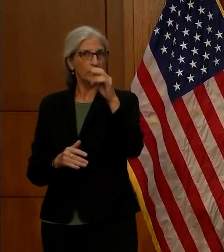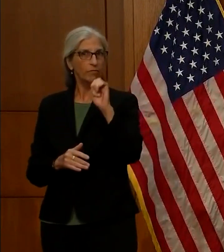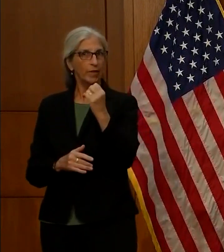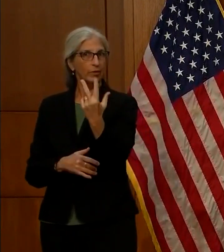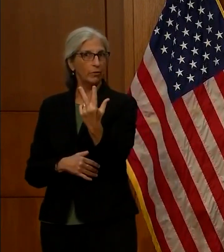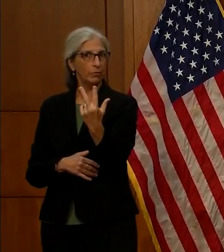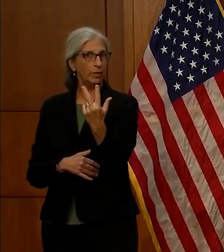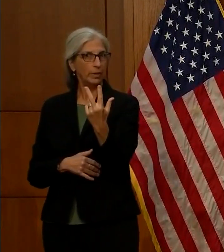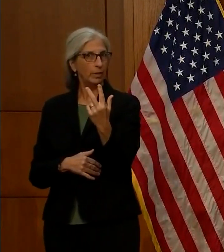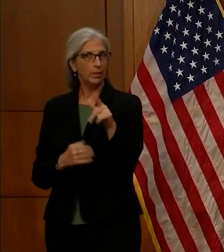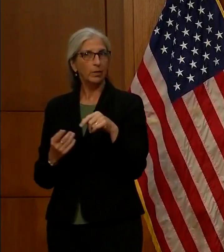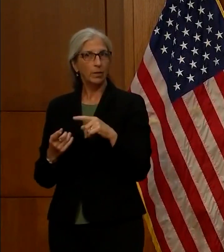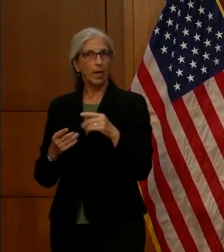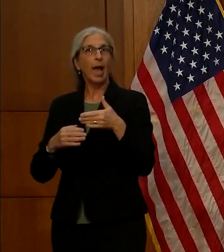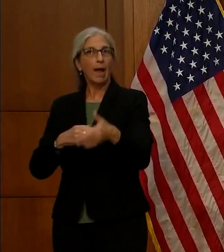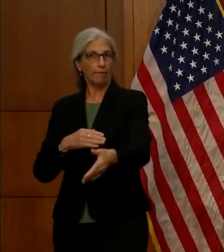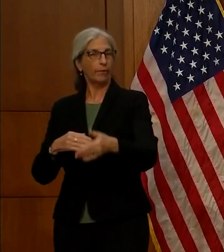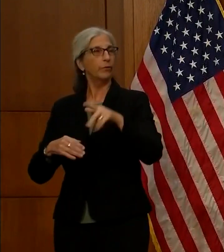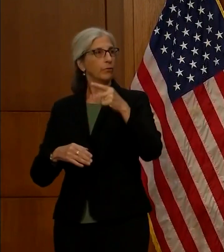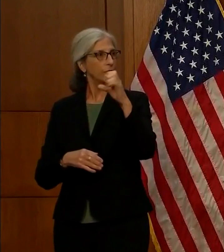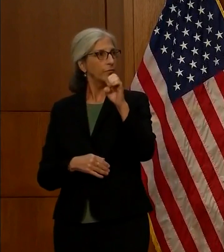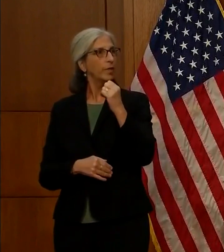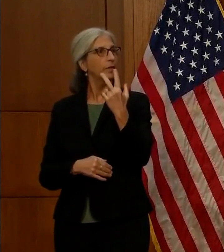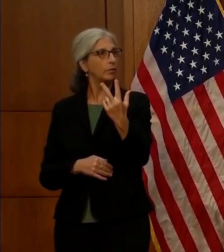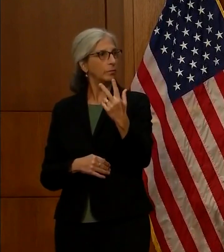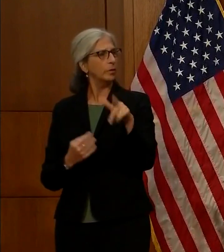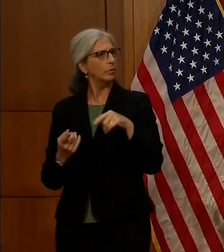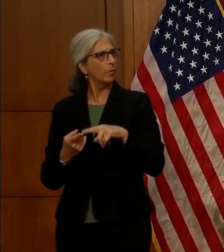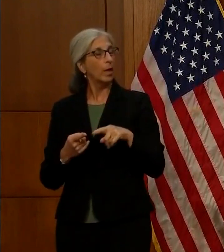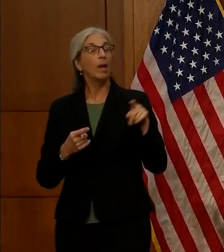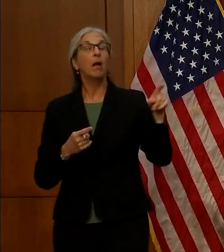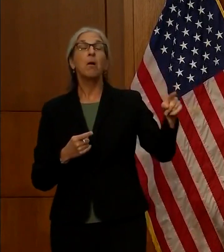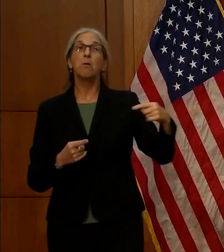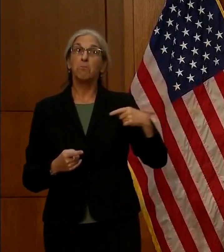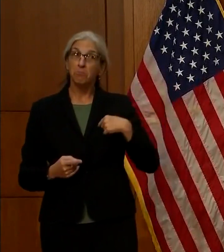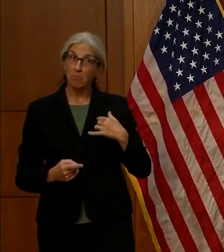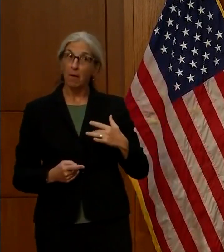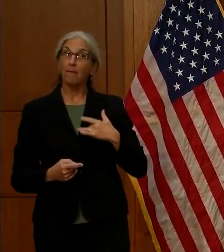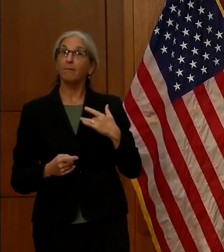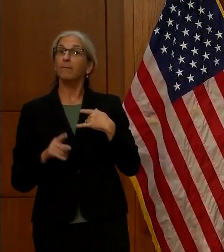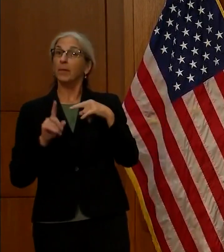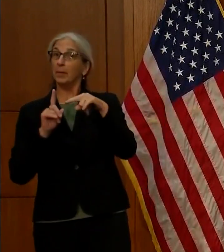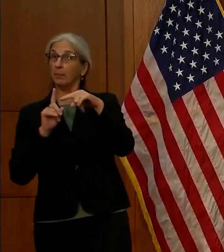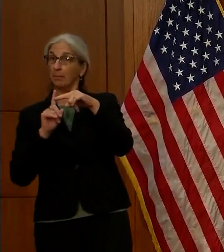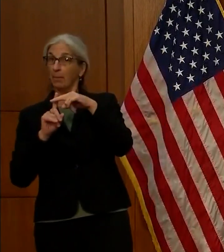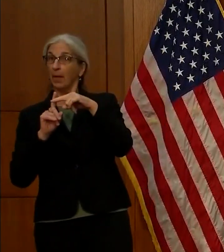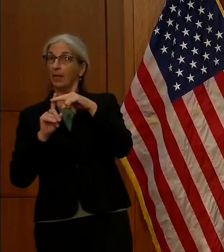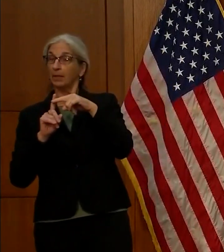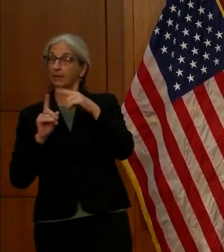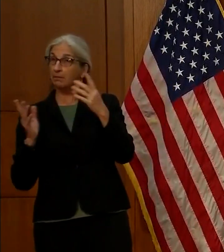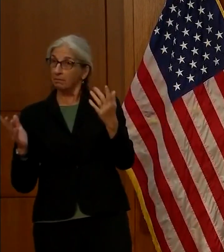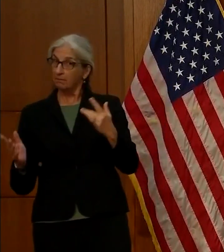HE'S FIRST. AND OF WHEN WE GET